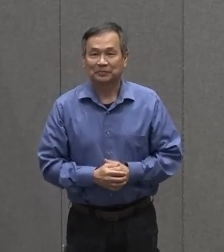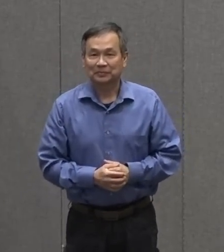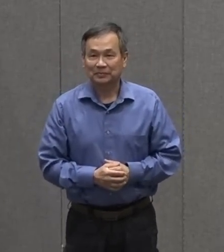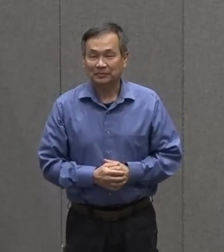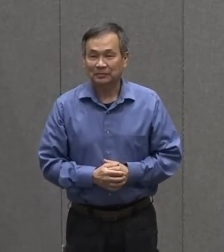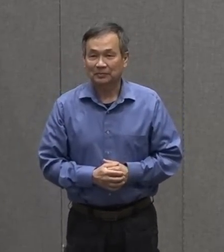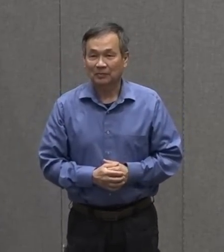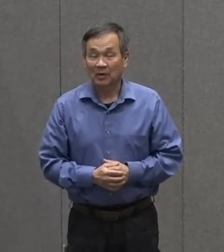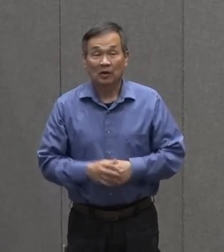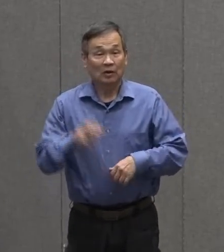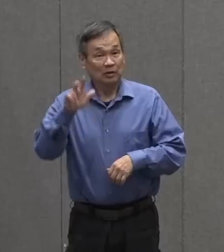35, 33 and 32.